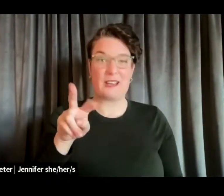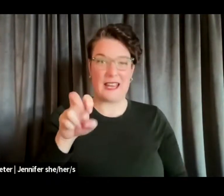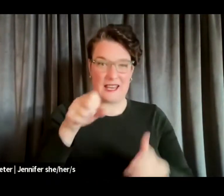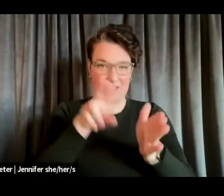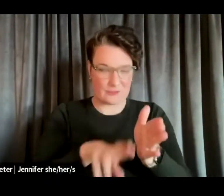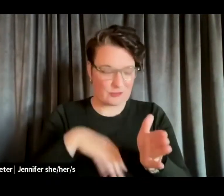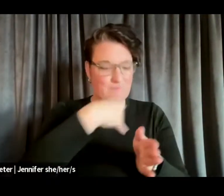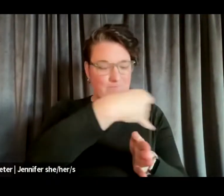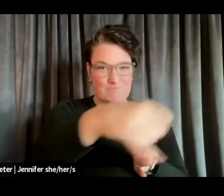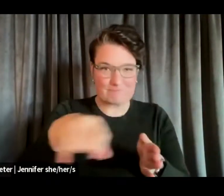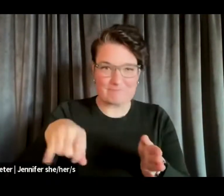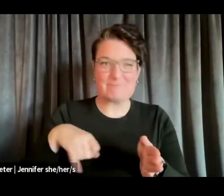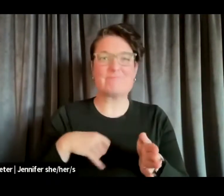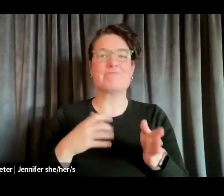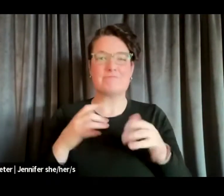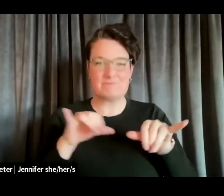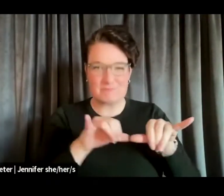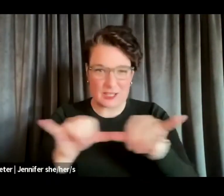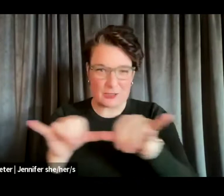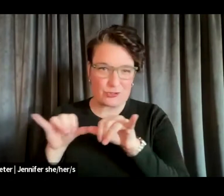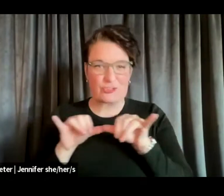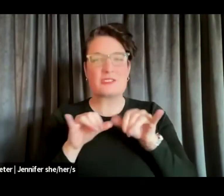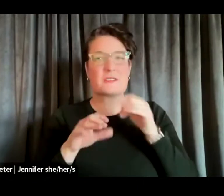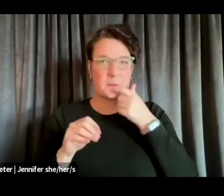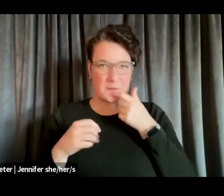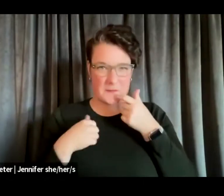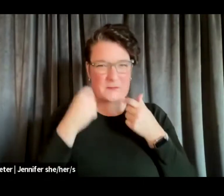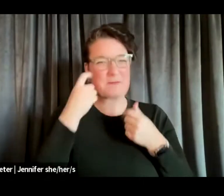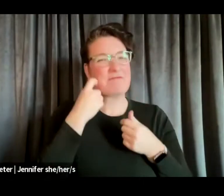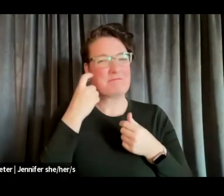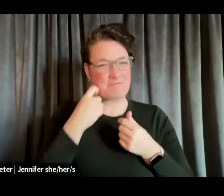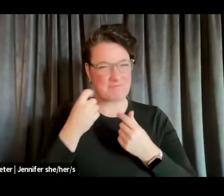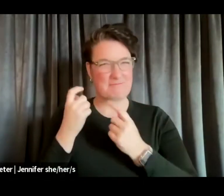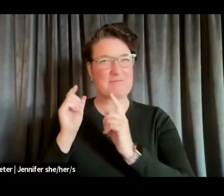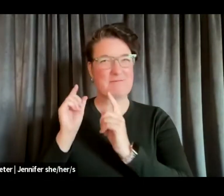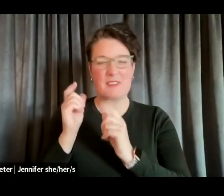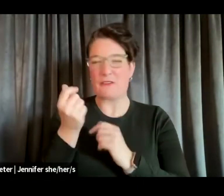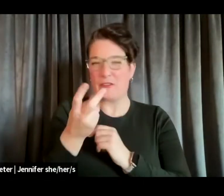And I was just at my family's house a couple Shabbats ago.